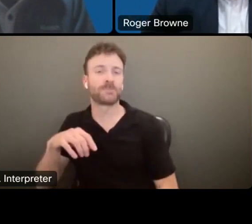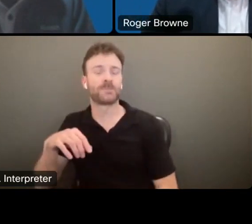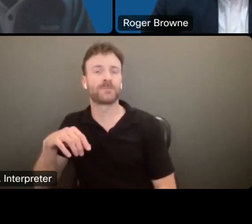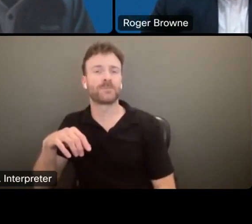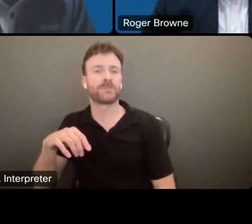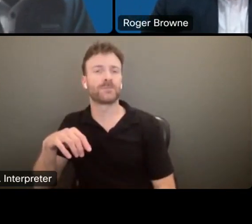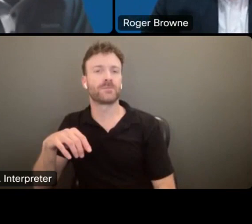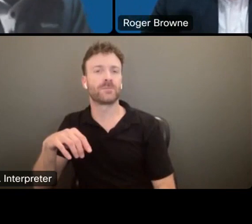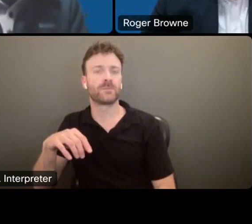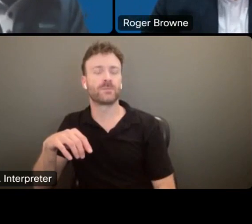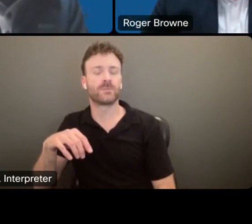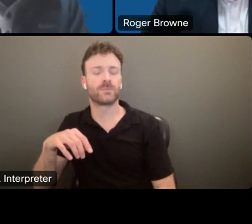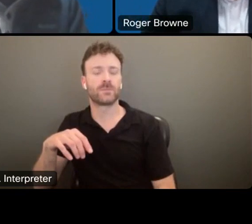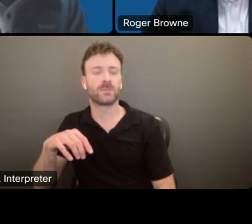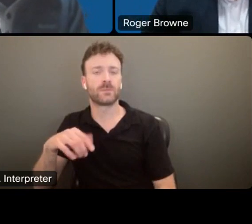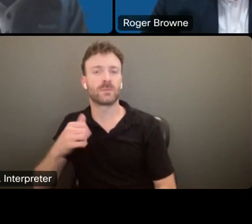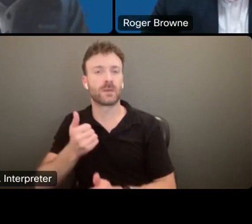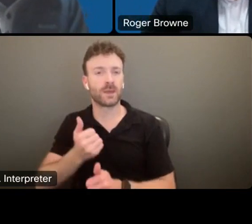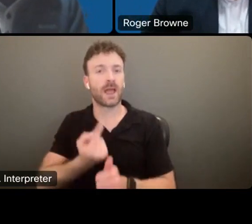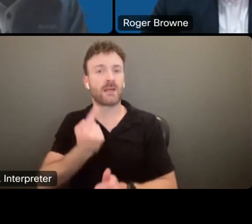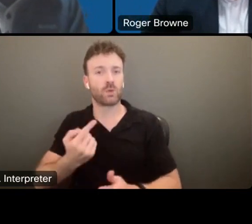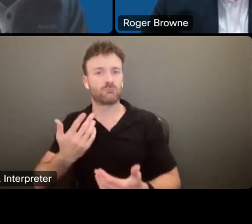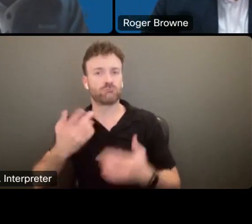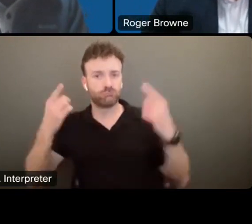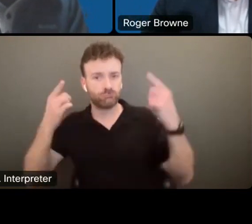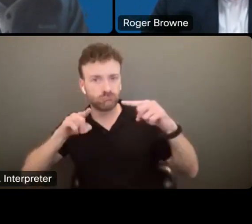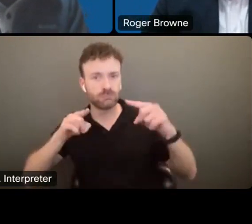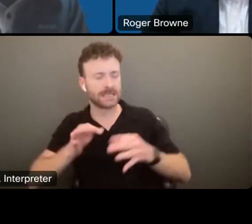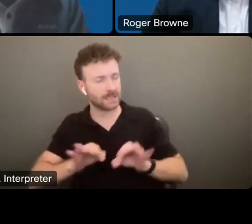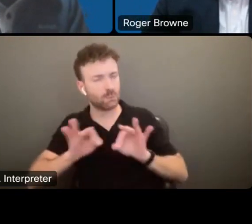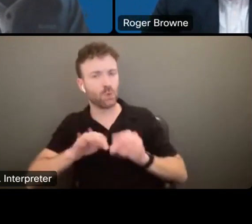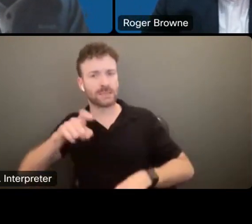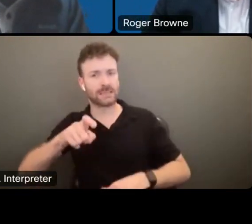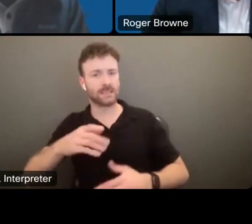feels the importance and need to ensure the accessibility of work zones, maintaining pedestrian